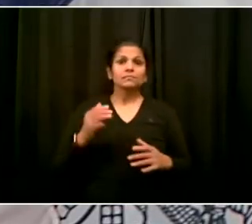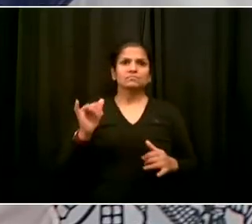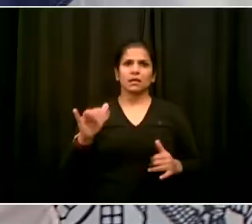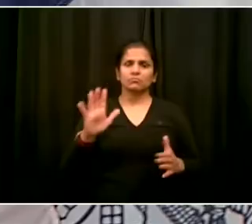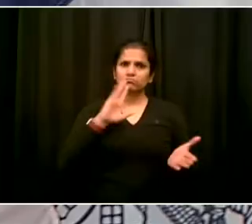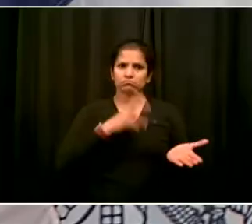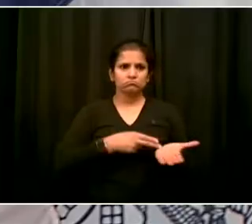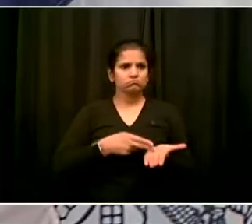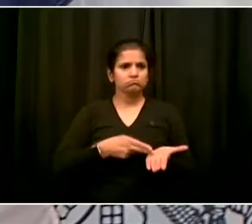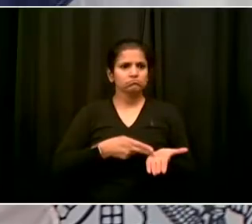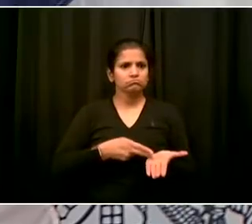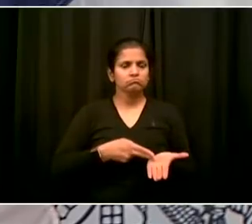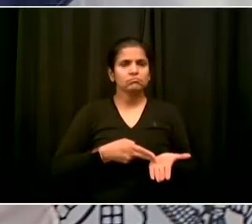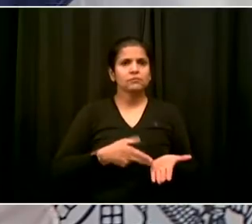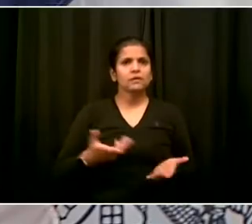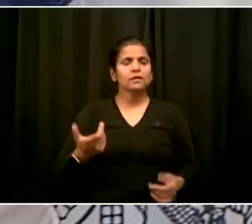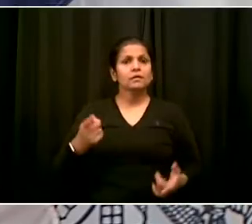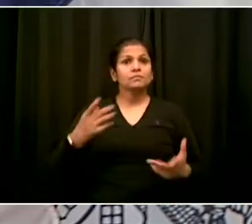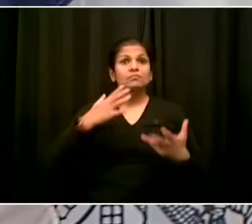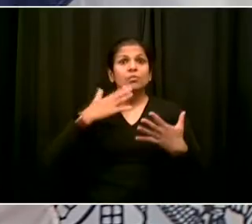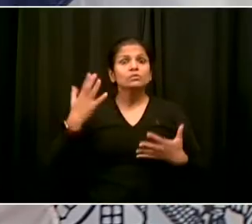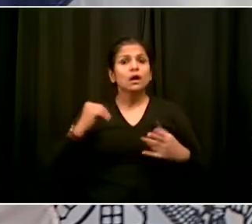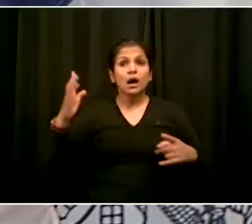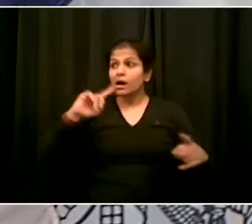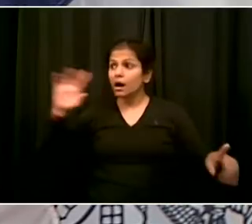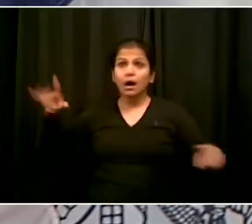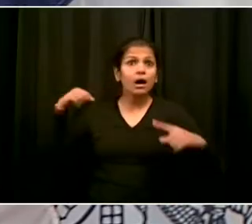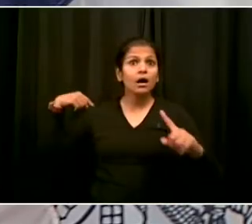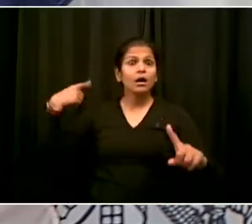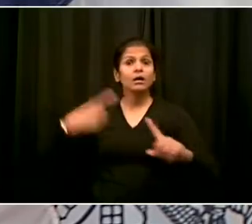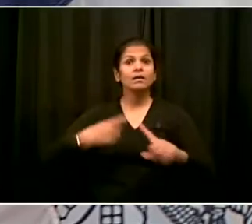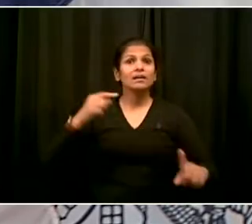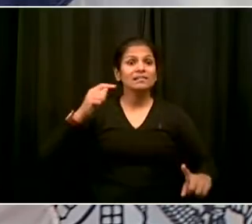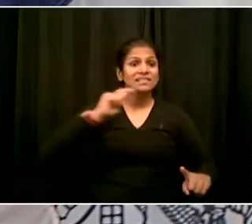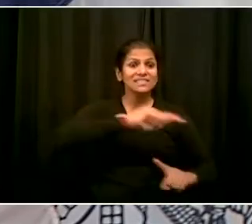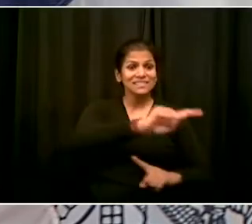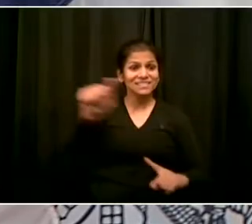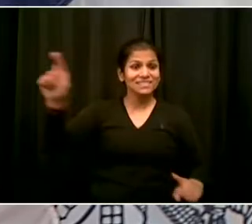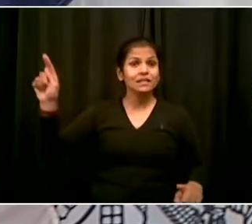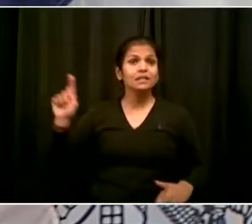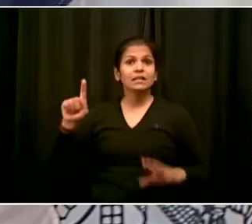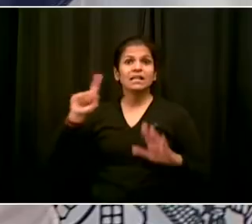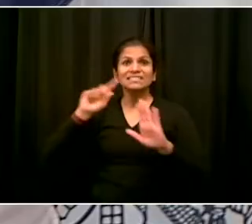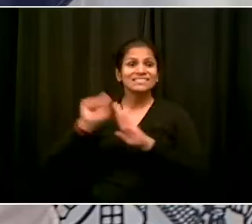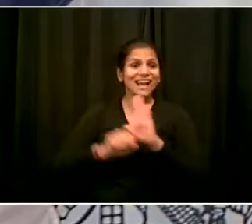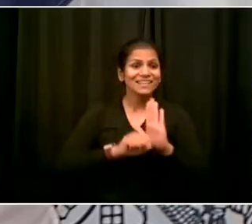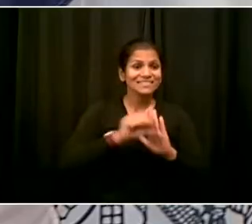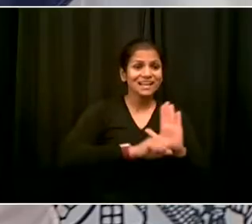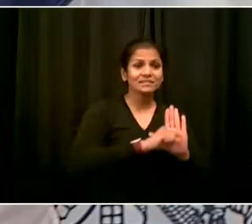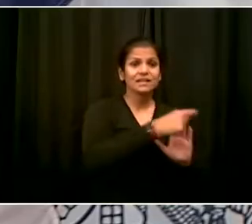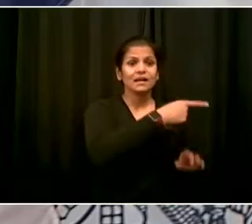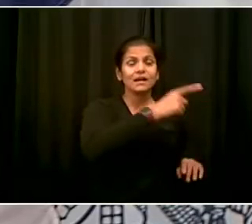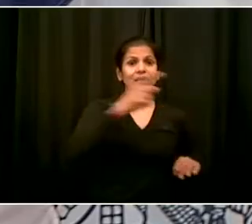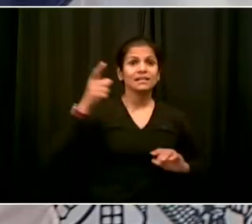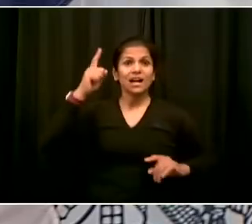INFORMATION OUT, AND WEWEDO WAT TO GET THE TRUTH OUT. WE KNOW TTRHEEE'S BEEN, UNFORTUNATELY,Y, A LOT OF